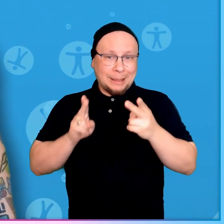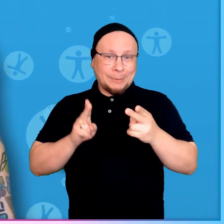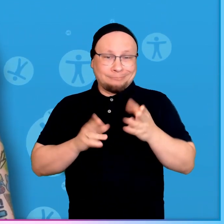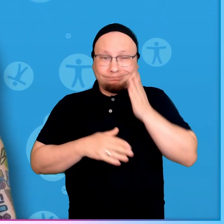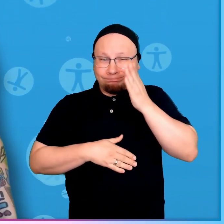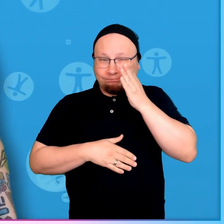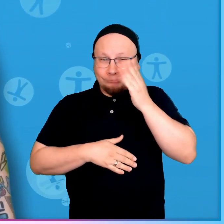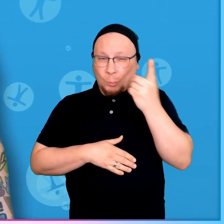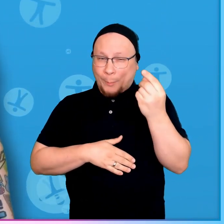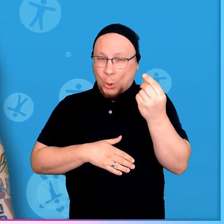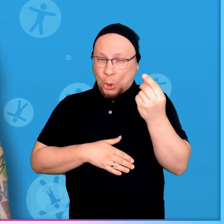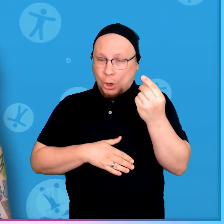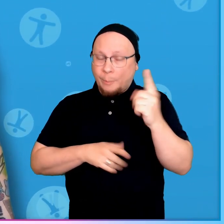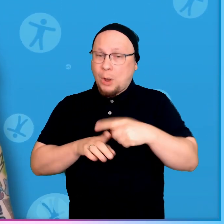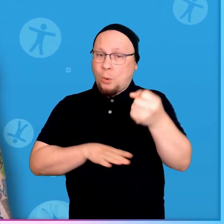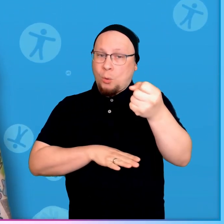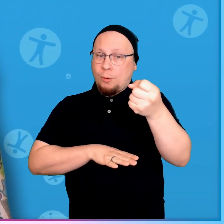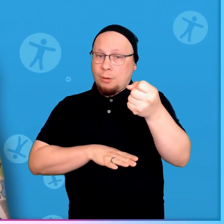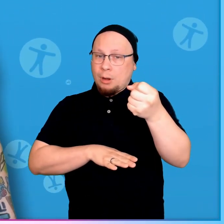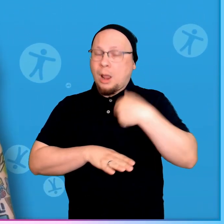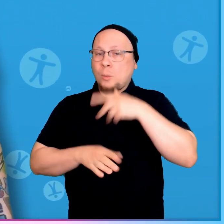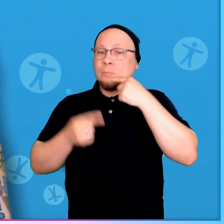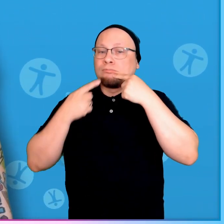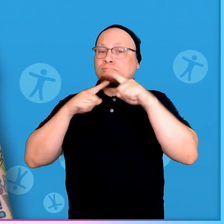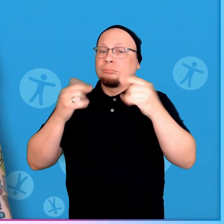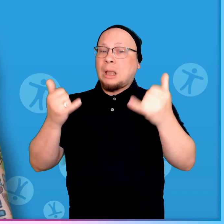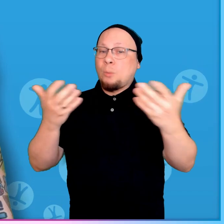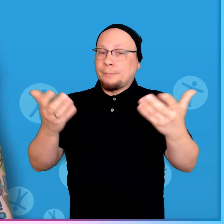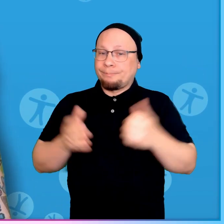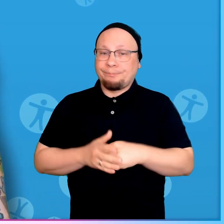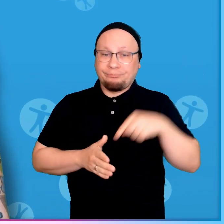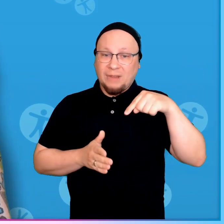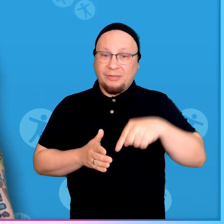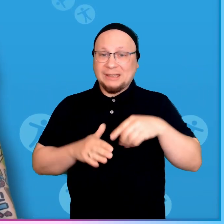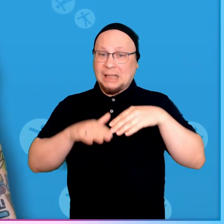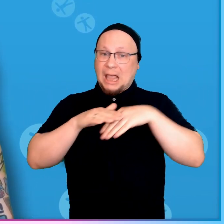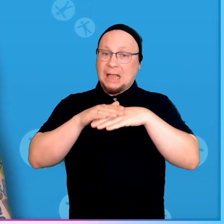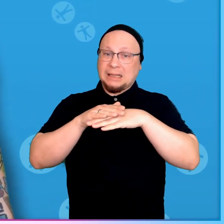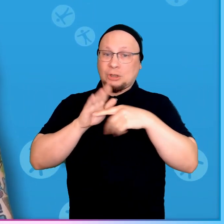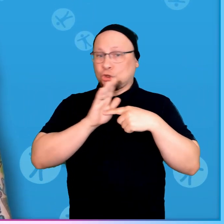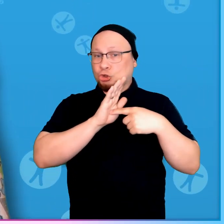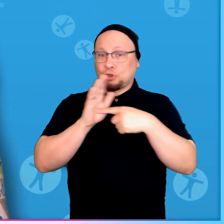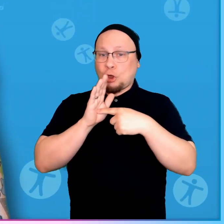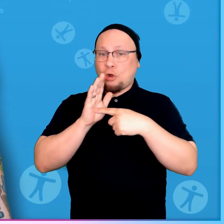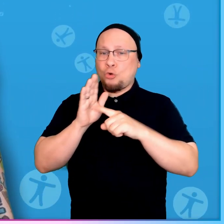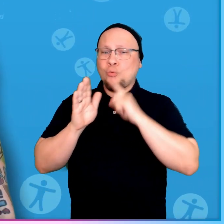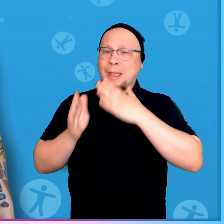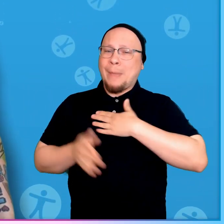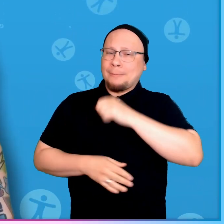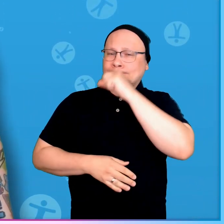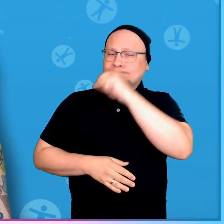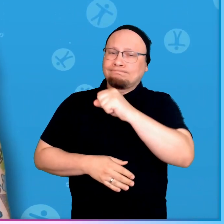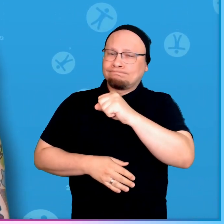but before that, I want to make a quick announcement. The Access-Ability Summer Showcase is a bit of a passion project for me, and it’s something that